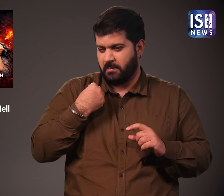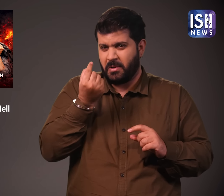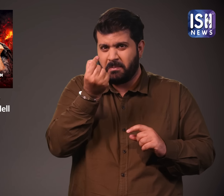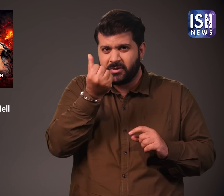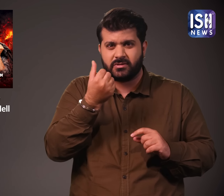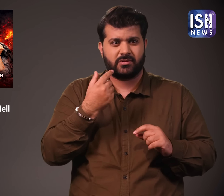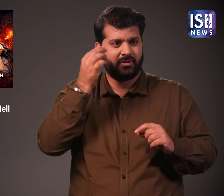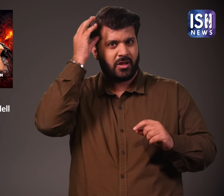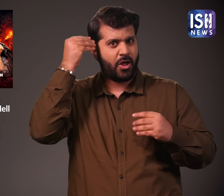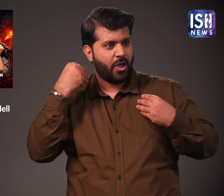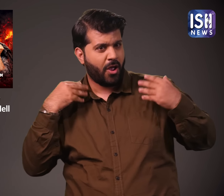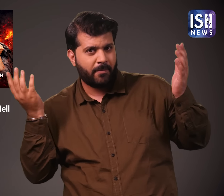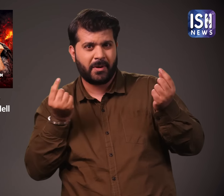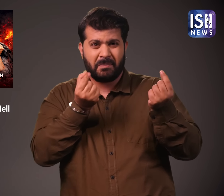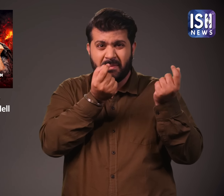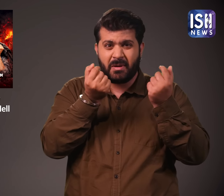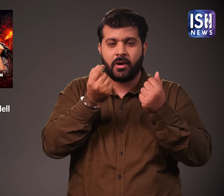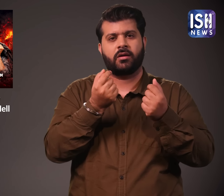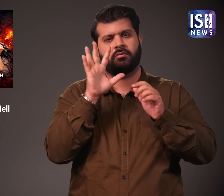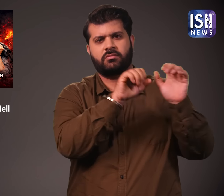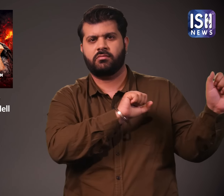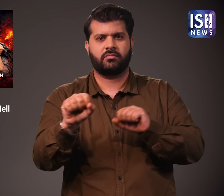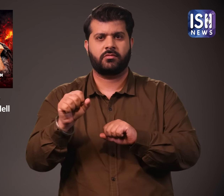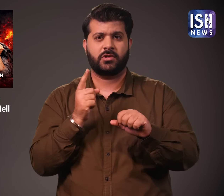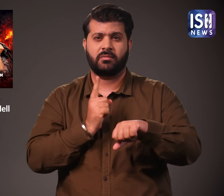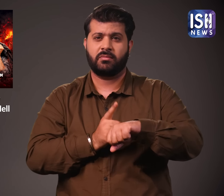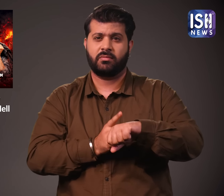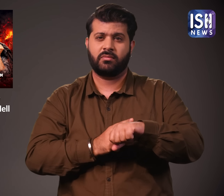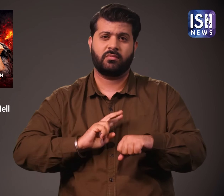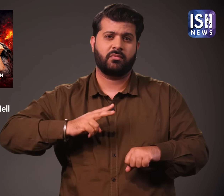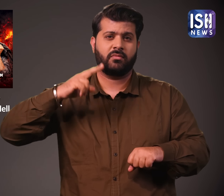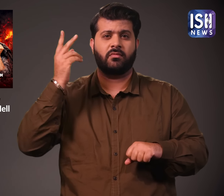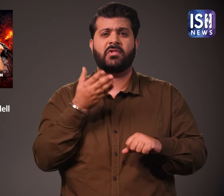If their clothing was improper or their hair was visible, they could face severe punishment.